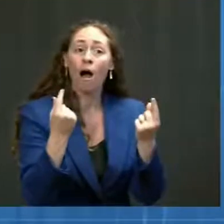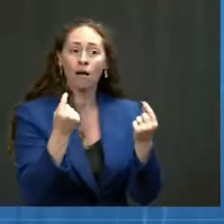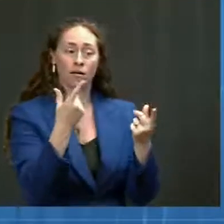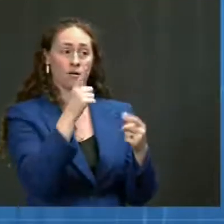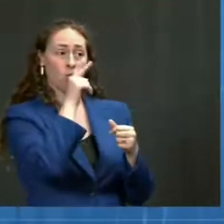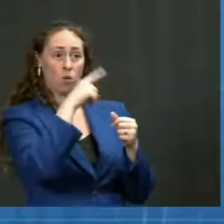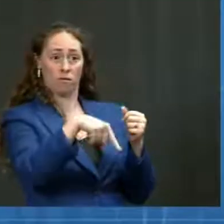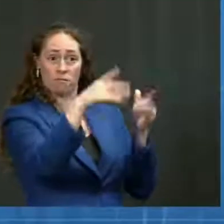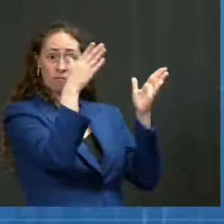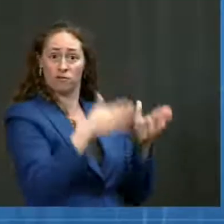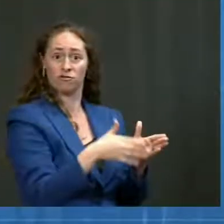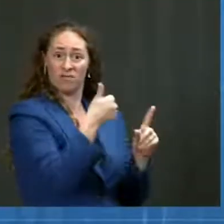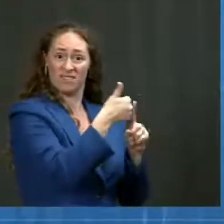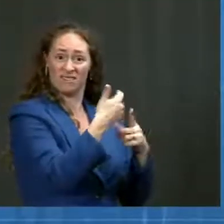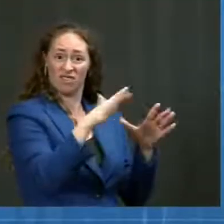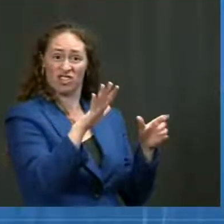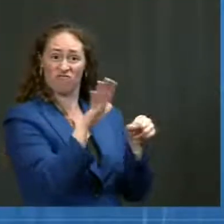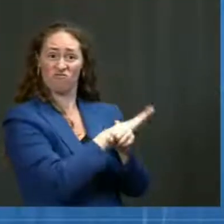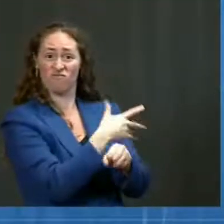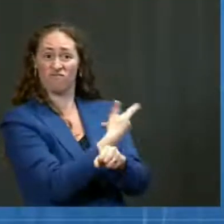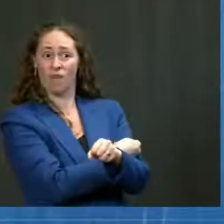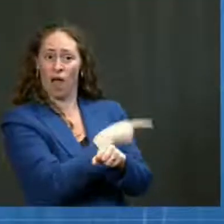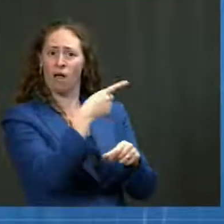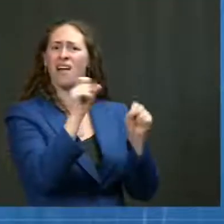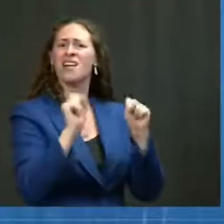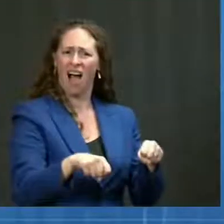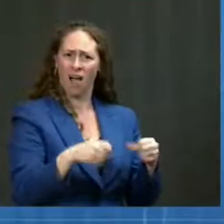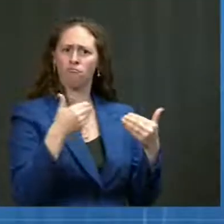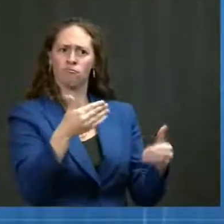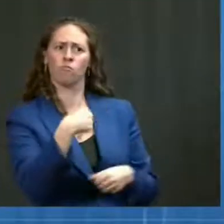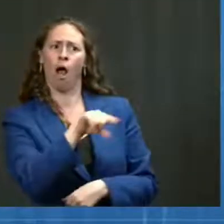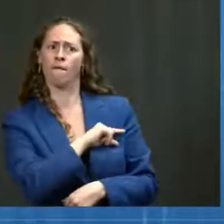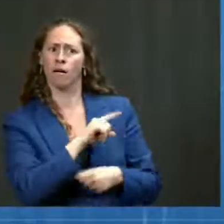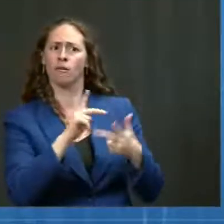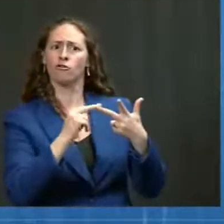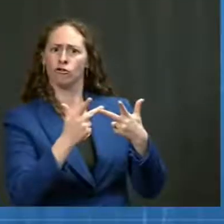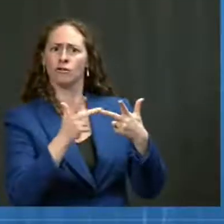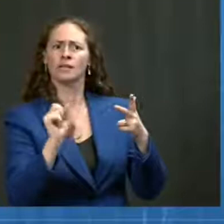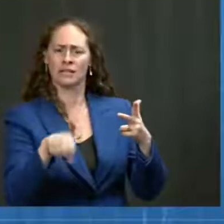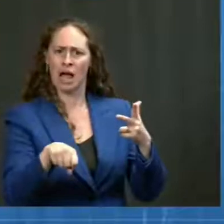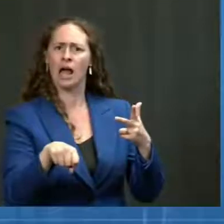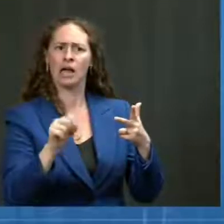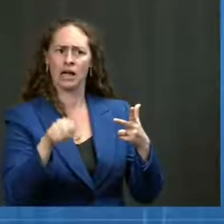THE PLAN ENSURES PEOPLE WHO ARE FULLY VACCINATED EARLIEST IN